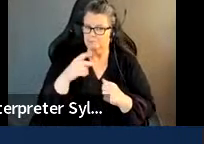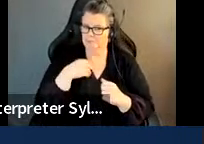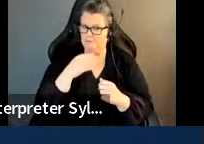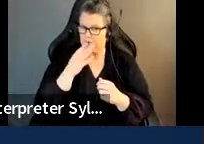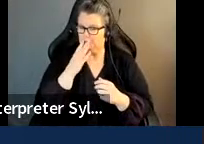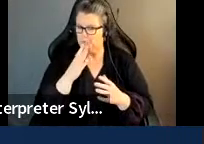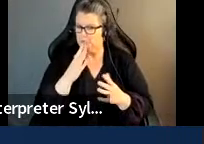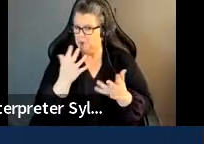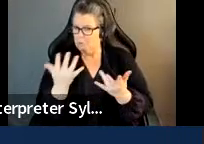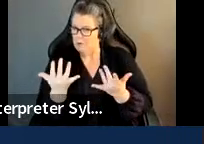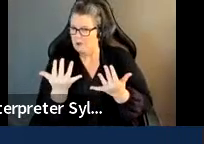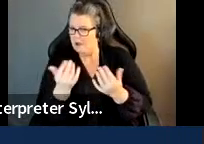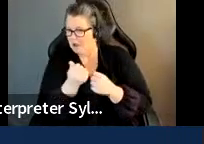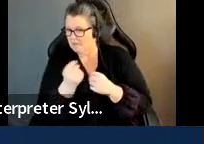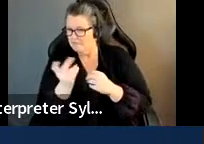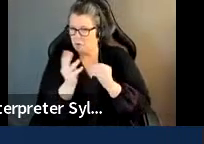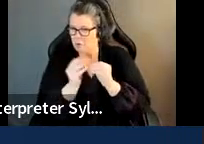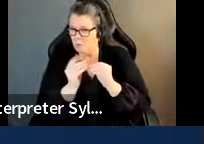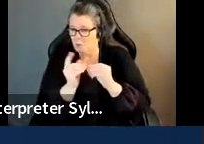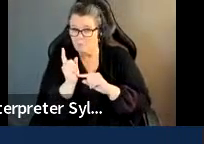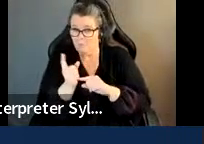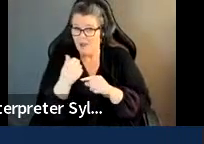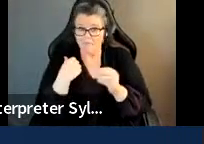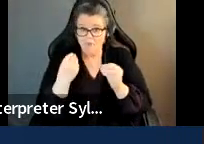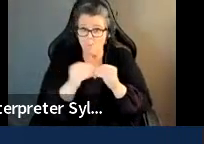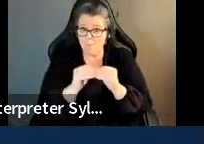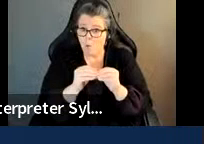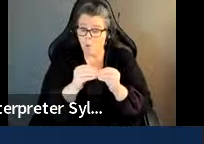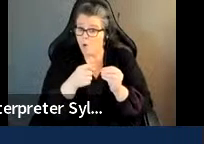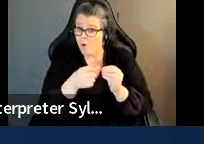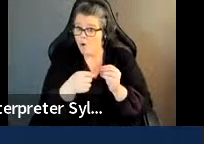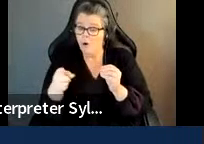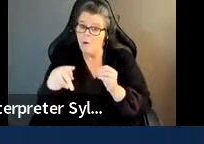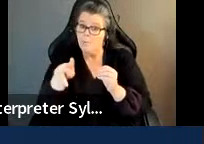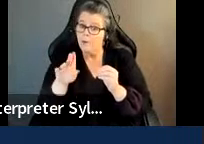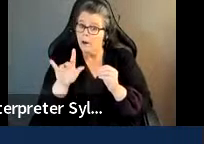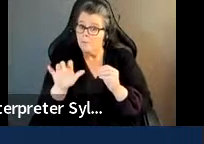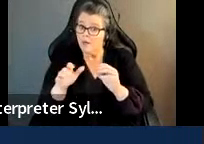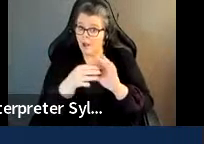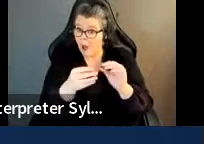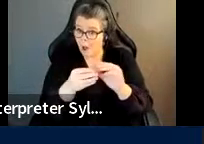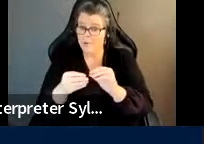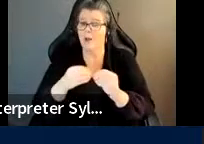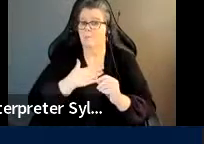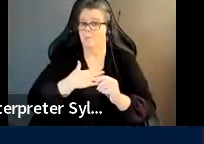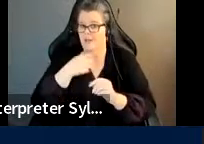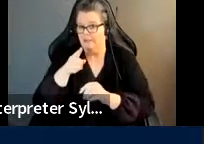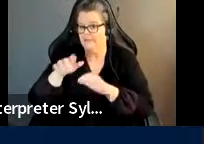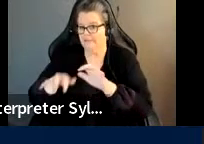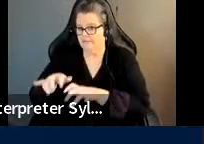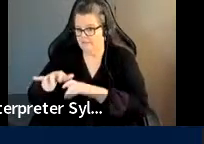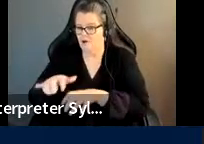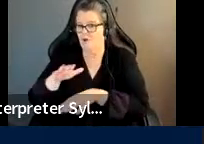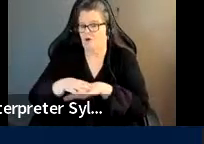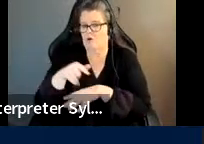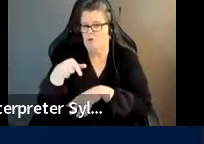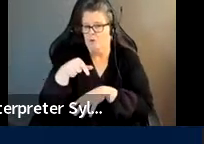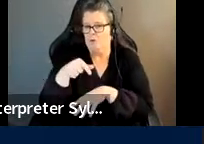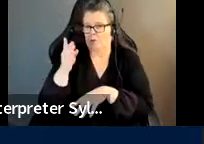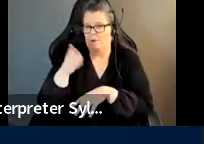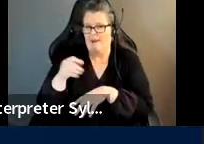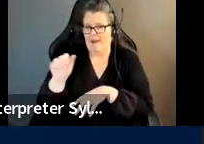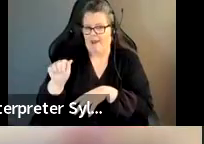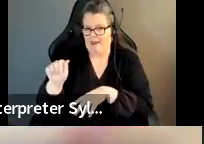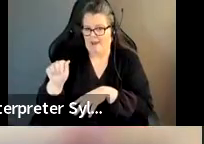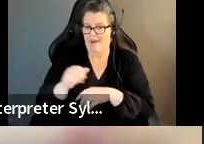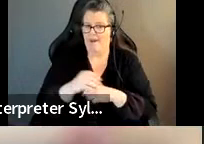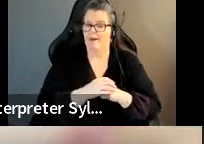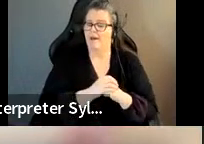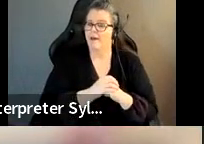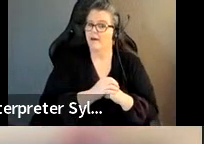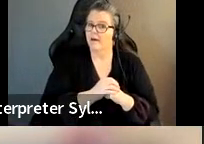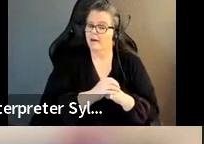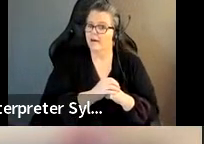If there's any other commenter or comments, please enter that information into the Q&A.